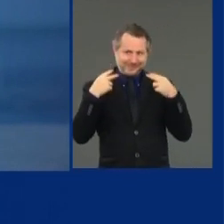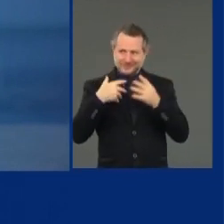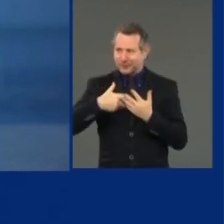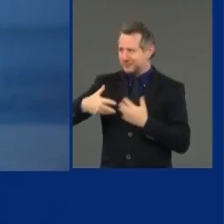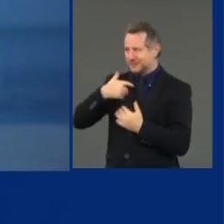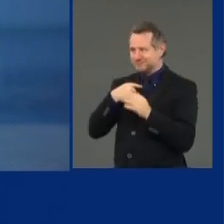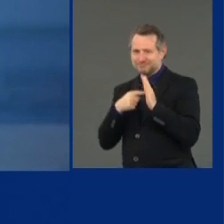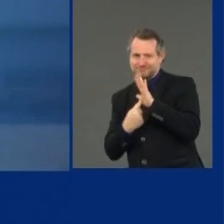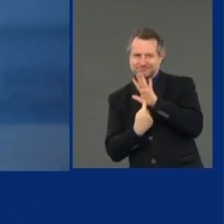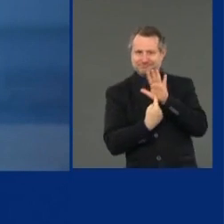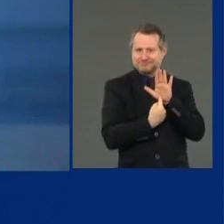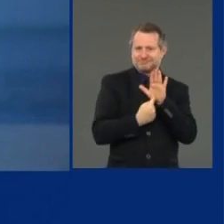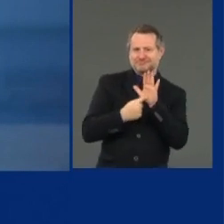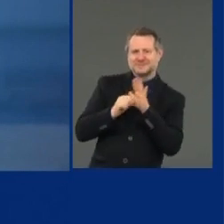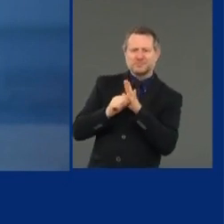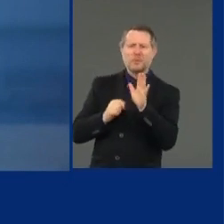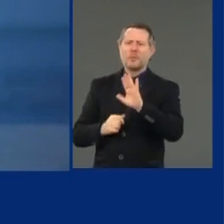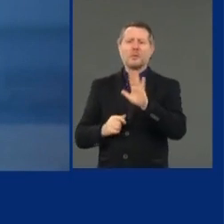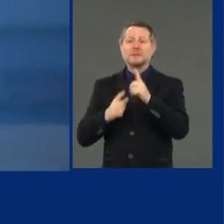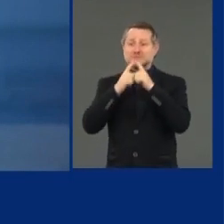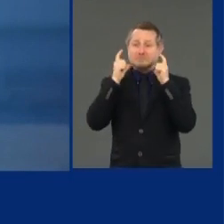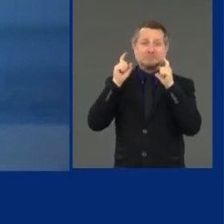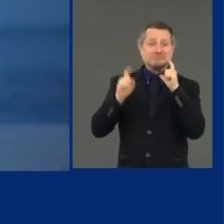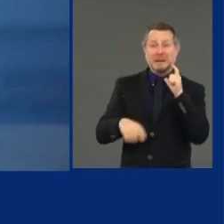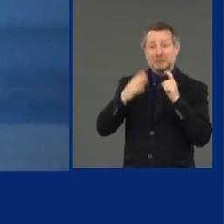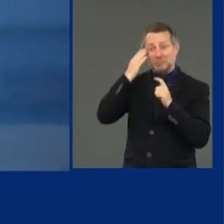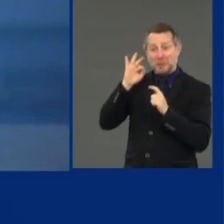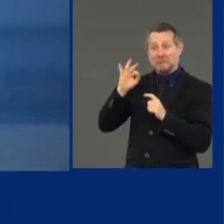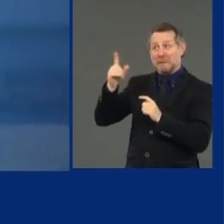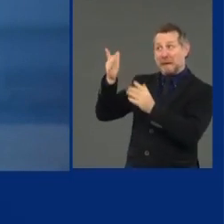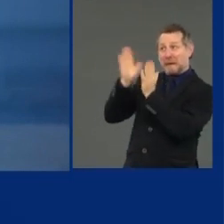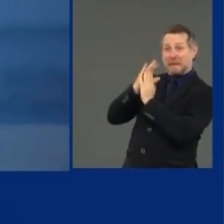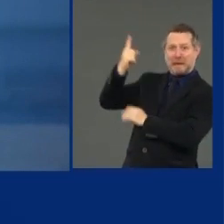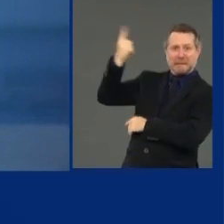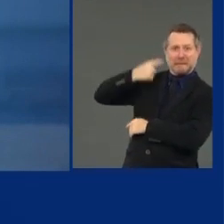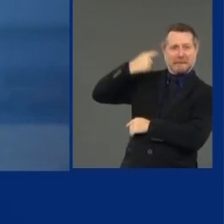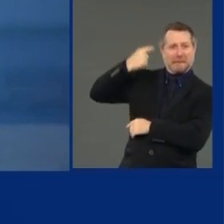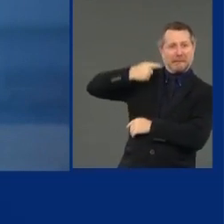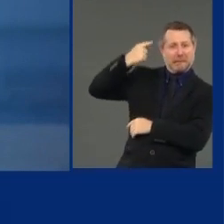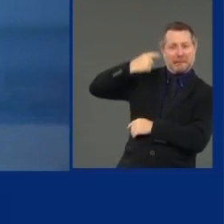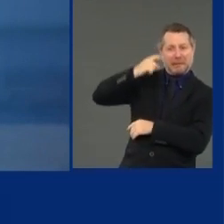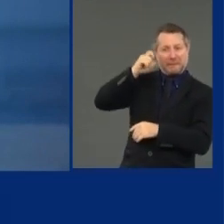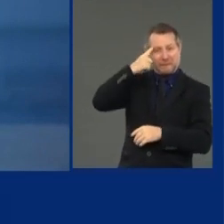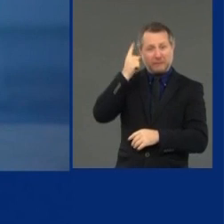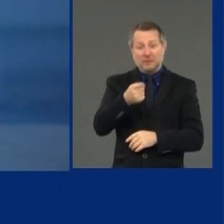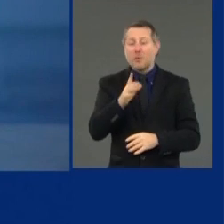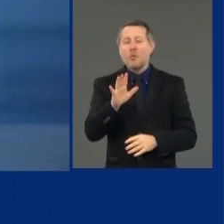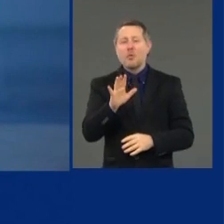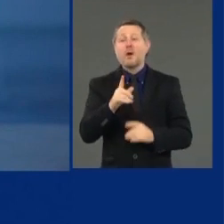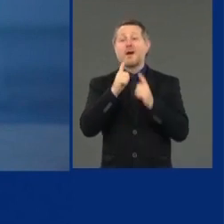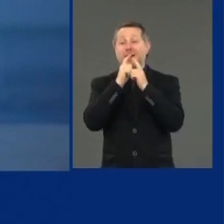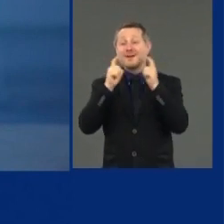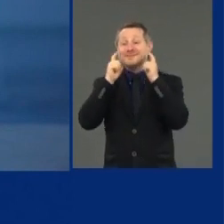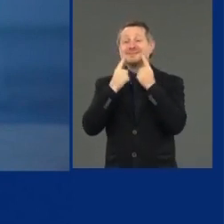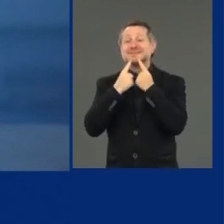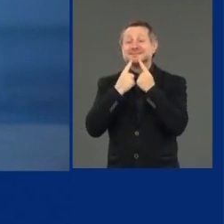SYMBOL, RIGHT? THIS IS NOT DO IT BECAUSE WE'RE